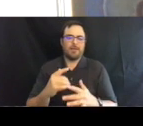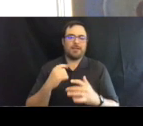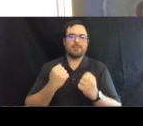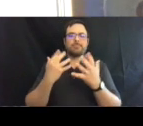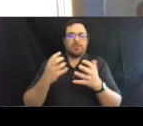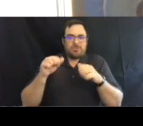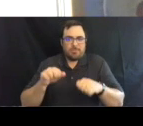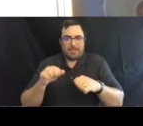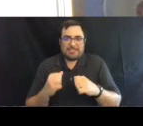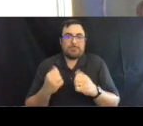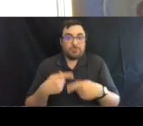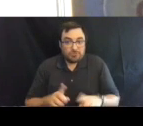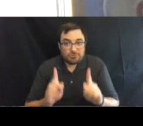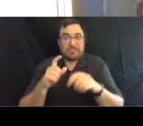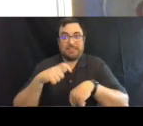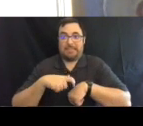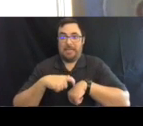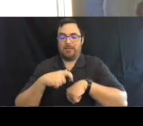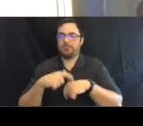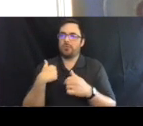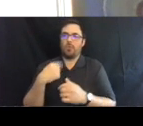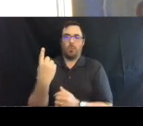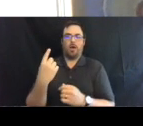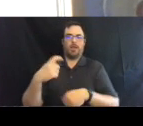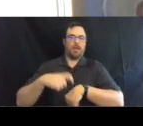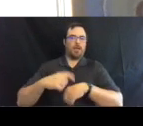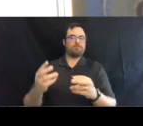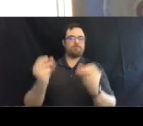as possible to learn within one activity and that way you're you're building a